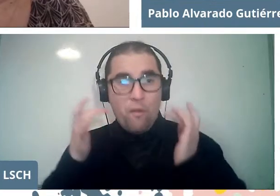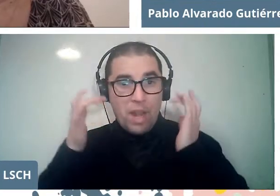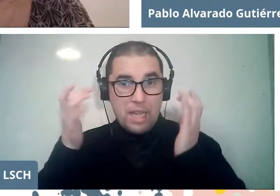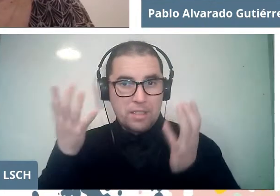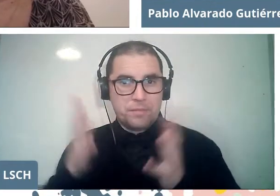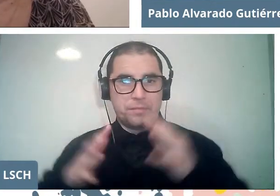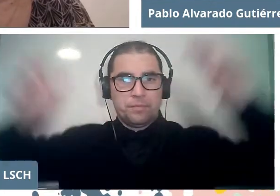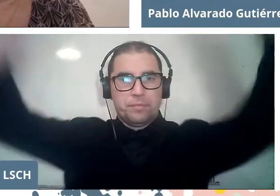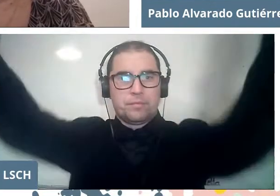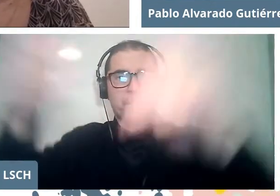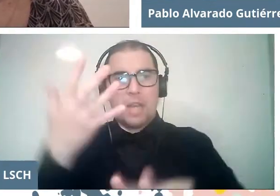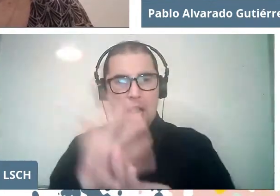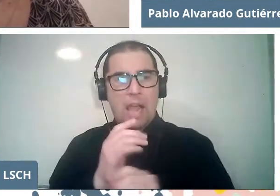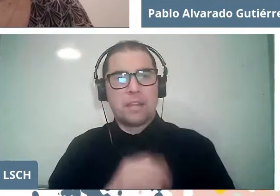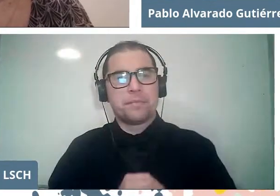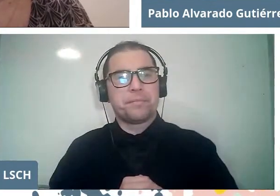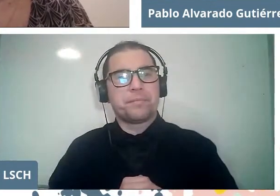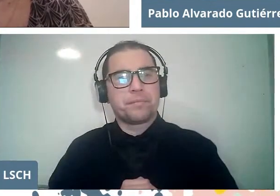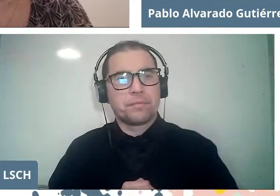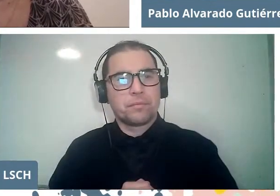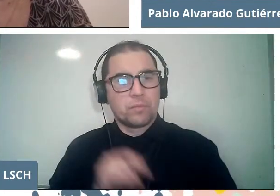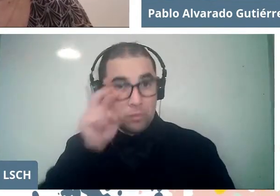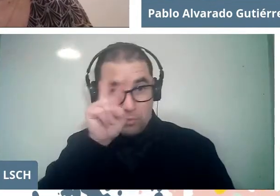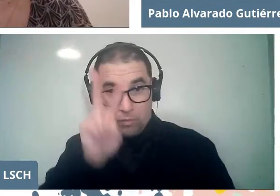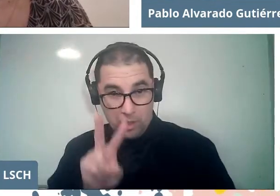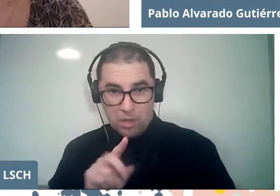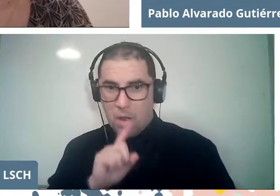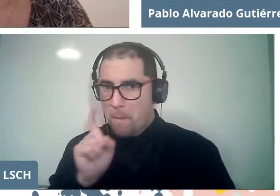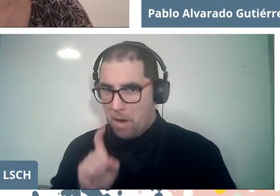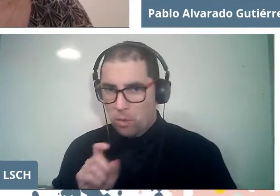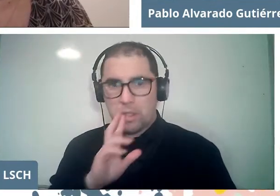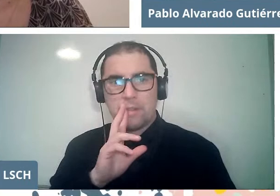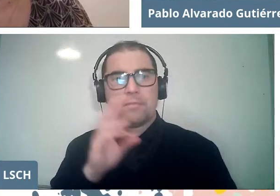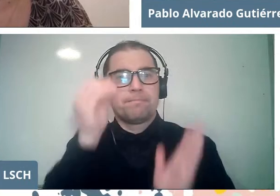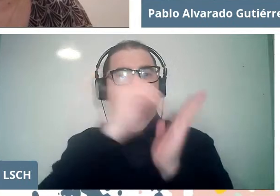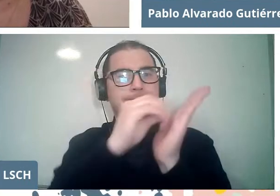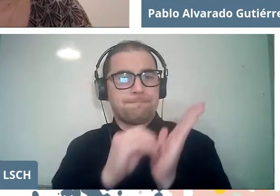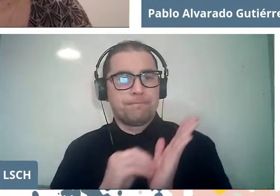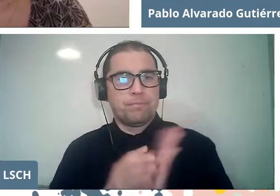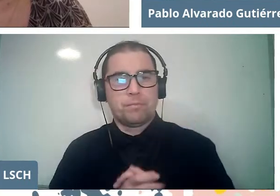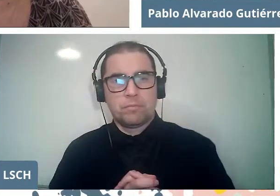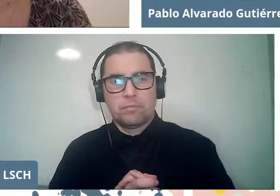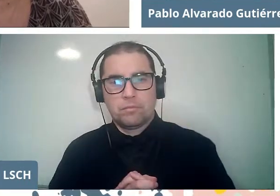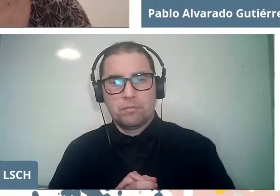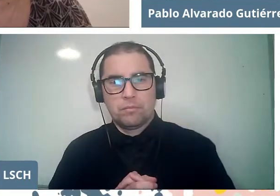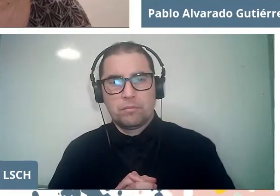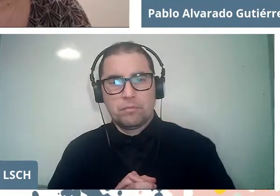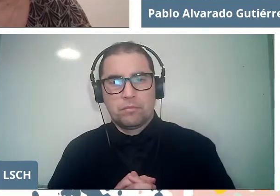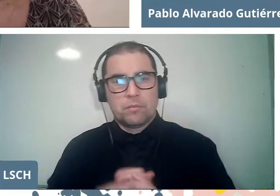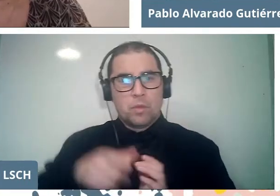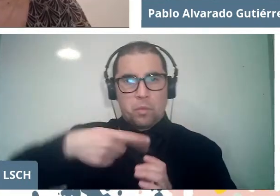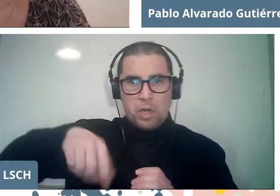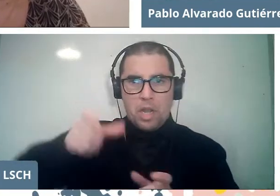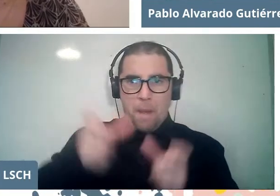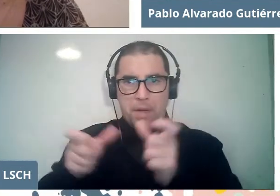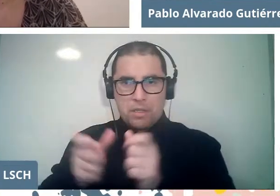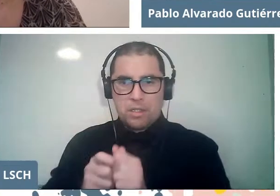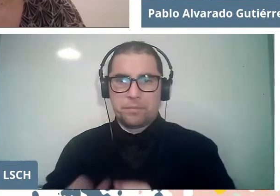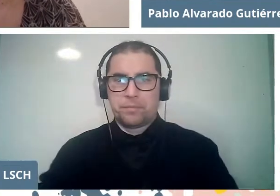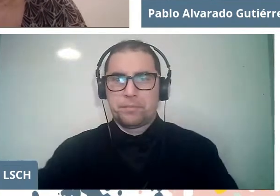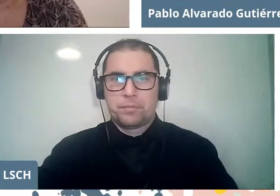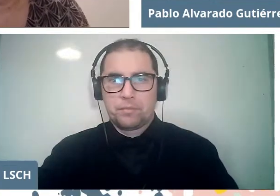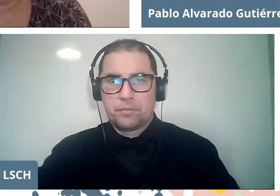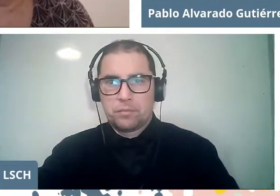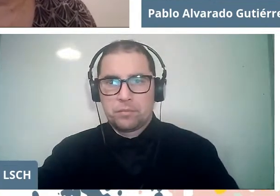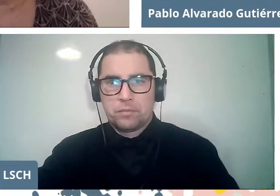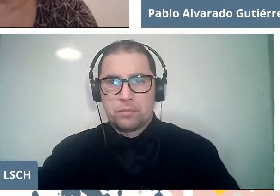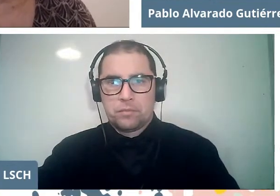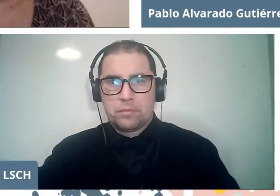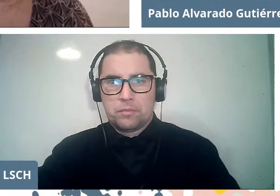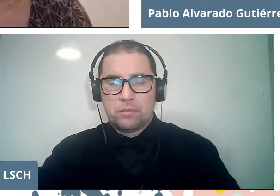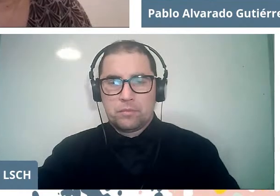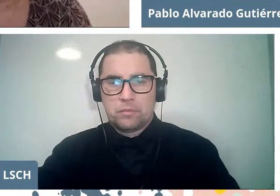Look, let's go over some questions from our auditors now.